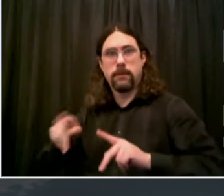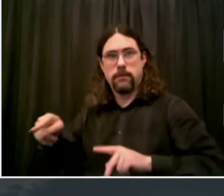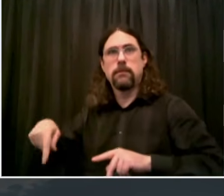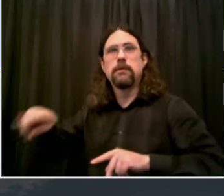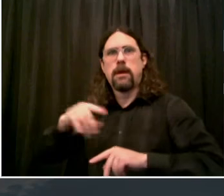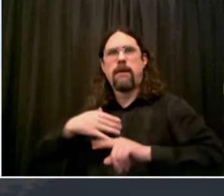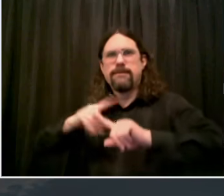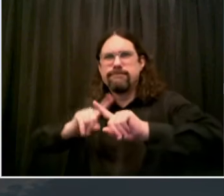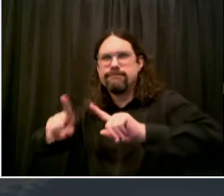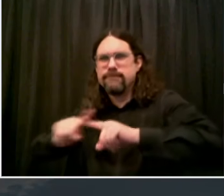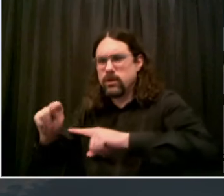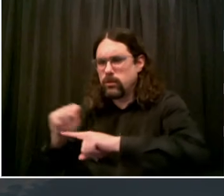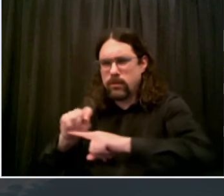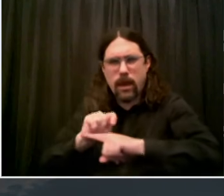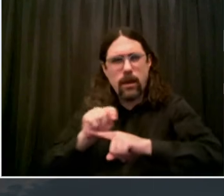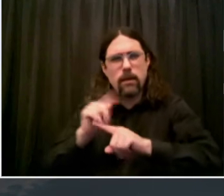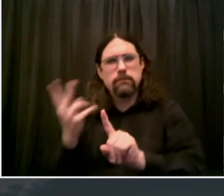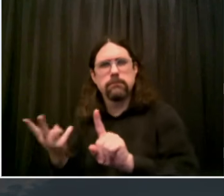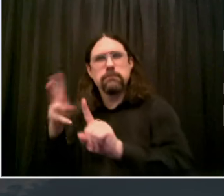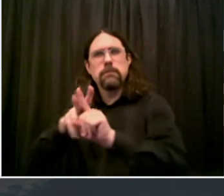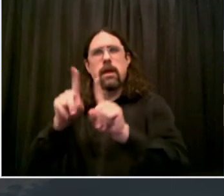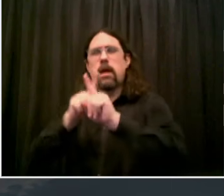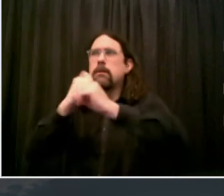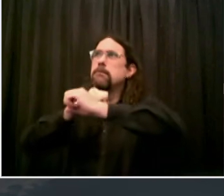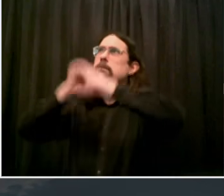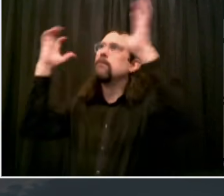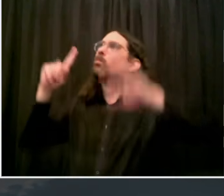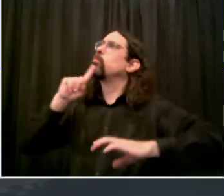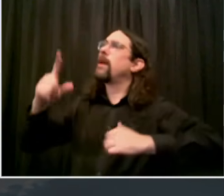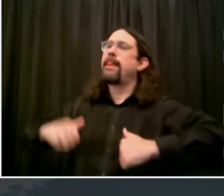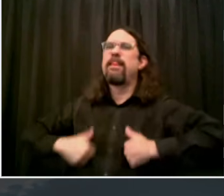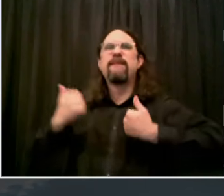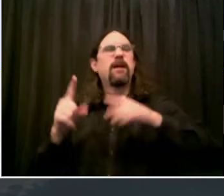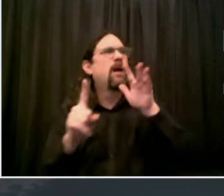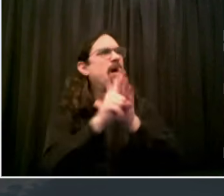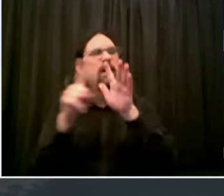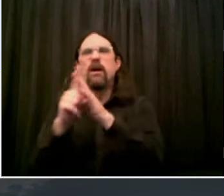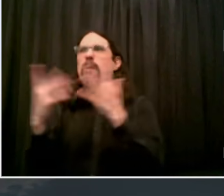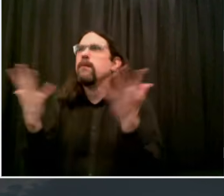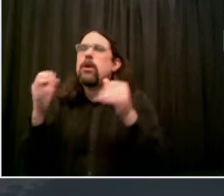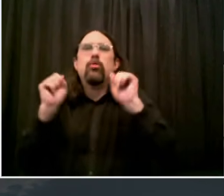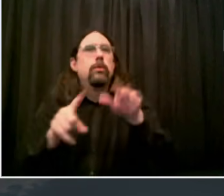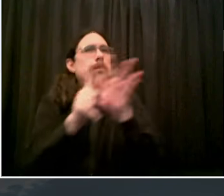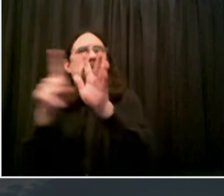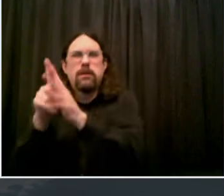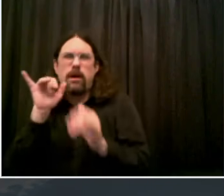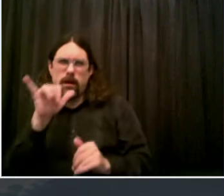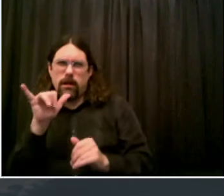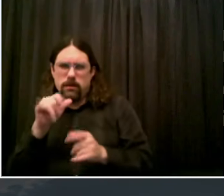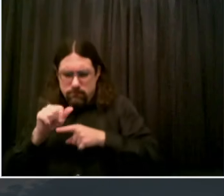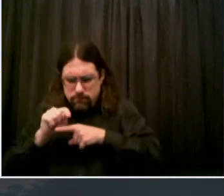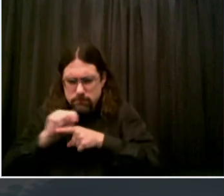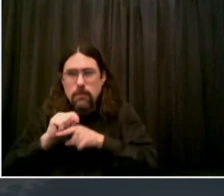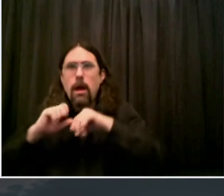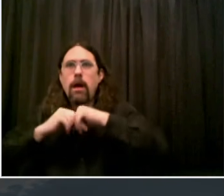DIFFERENT SCENARIOS, GETTING REALLY FOR REAL LIFE CHOICES THAT HAVE TO BE MADE QUICKLY.